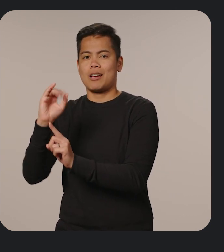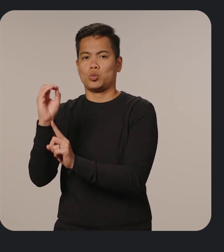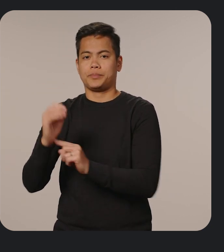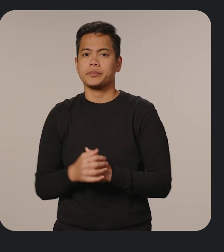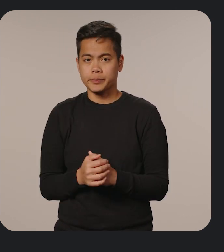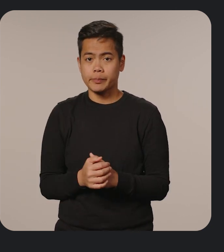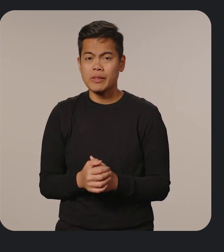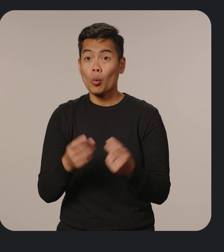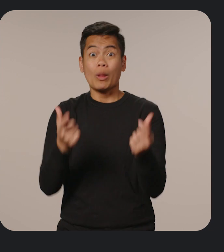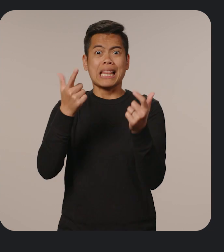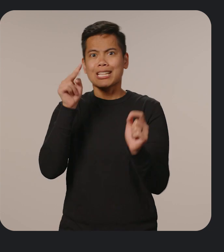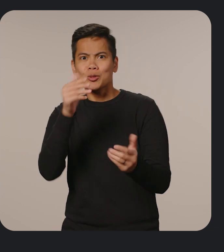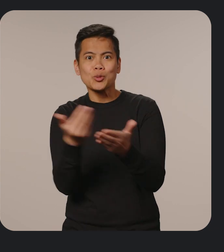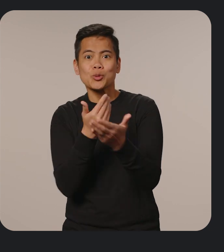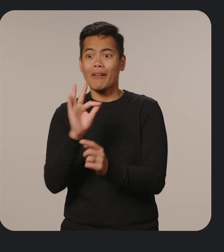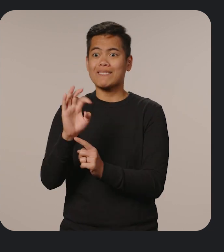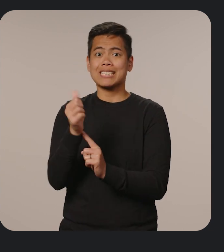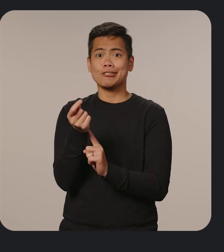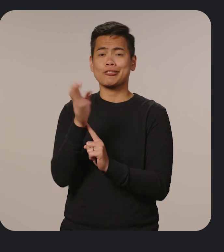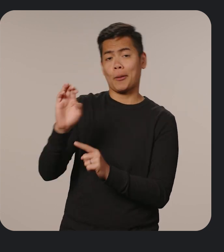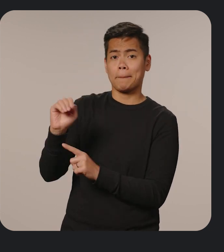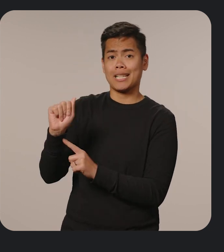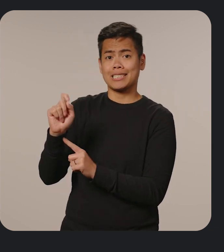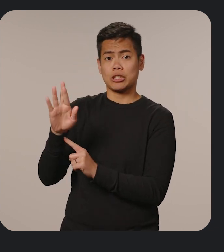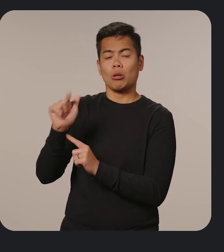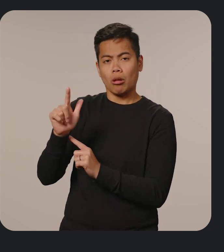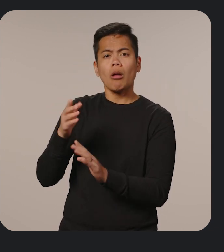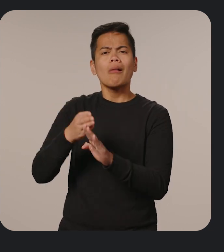Before we dive into the design and engineering details, I'll hand it over to Andy to tell